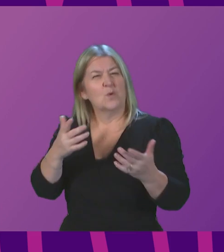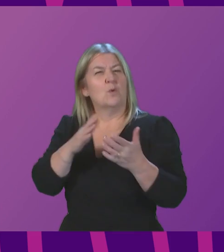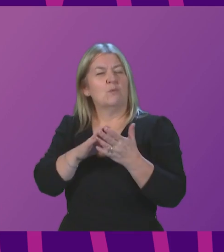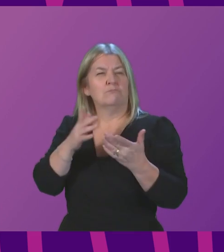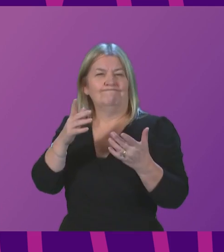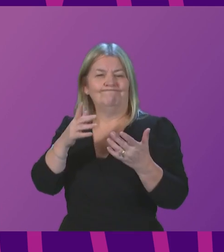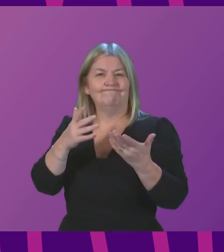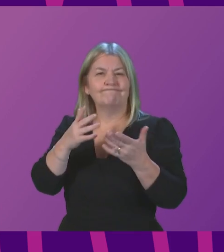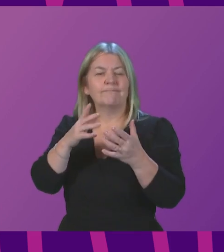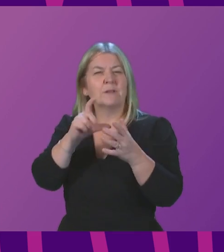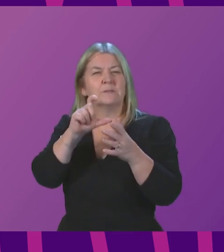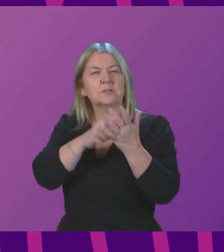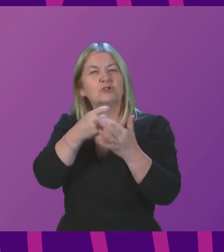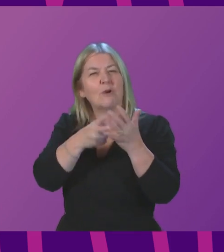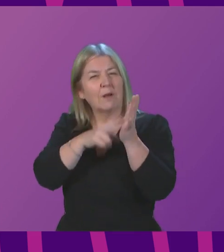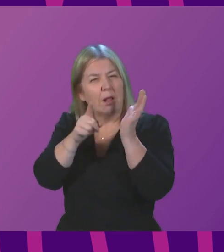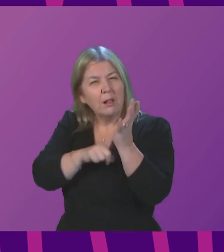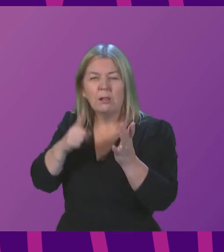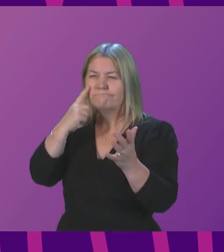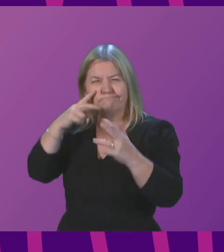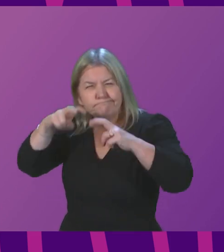the country. I have been contacted by many women in my region who are concerned because